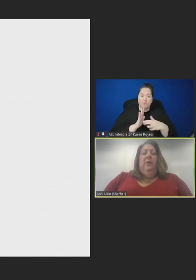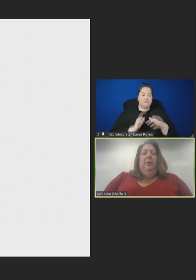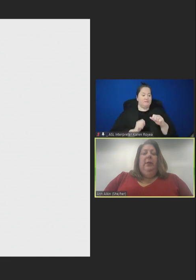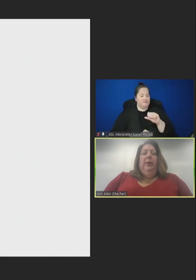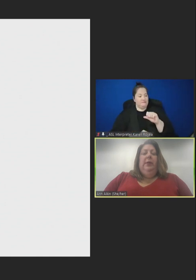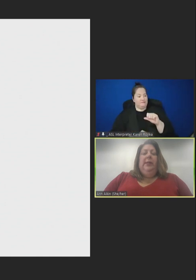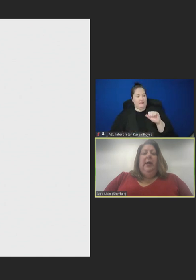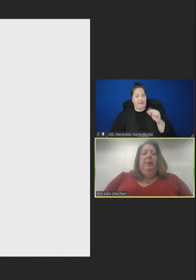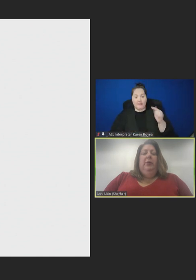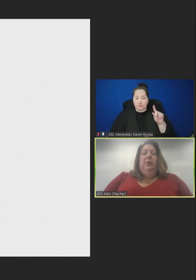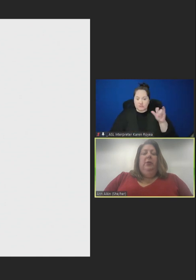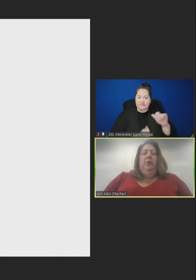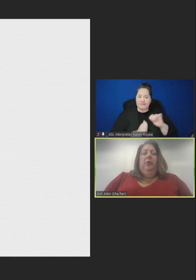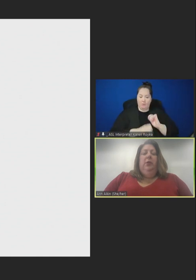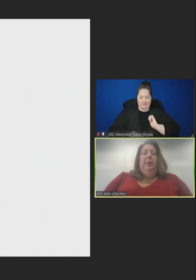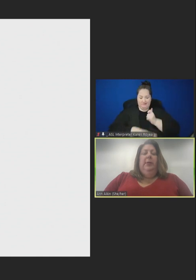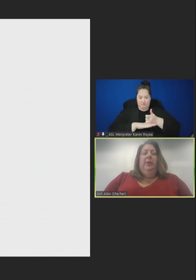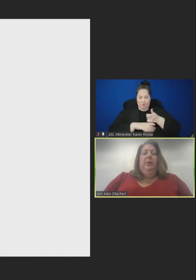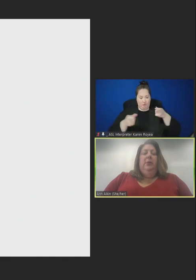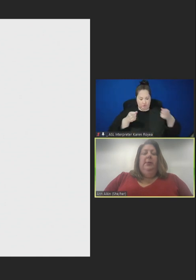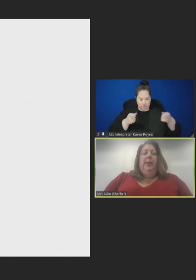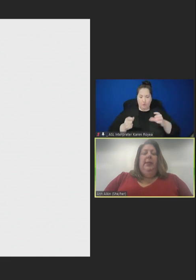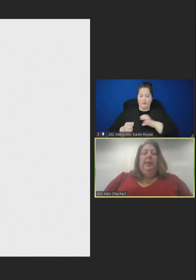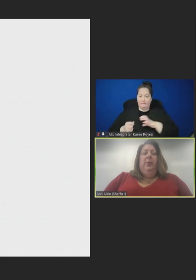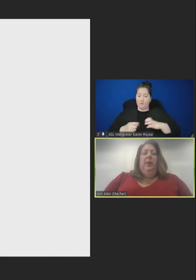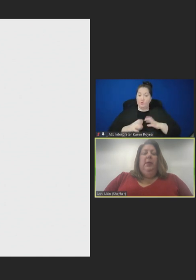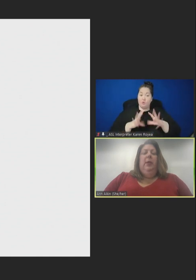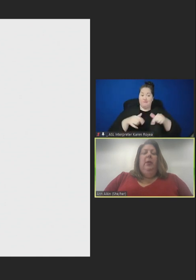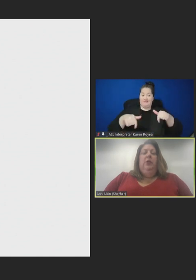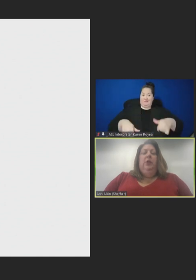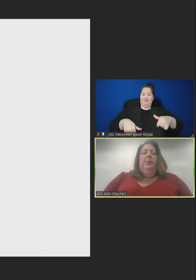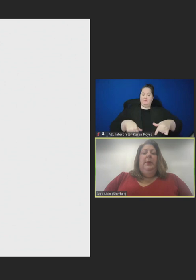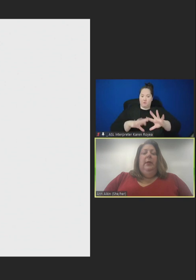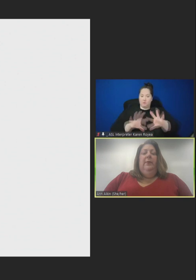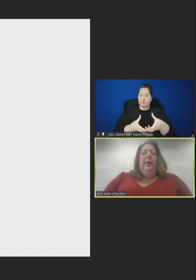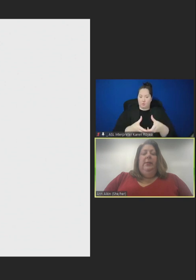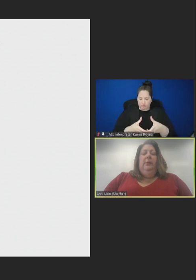government can establish or control committees or groups like this one to obtain advice or